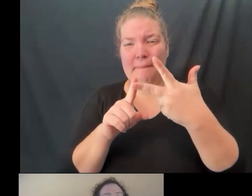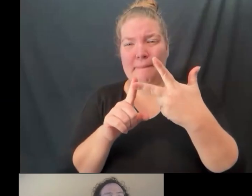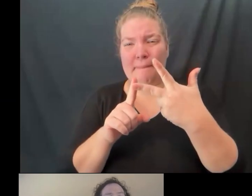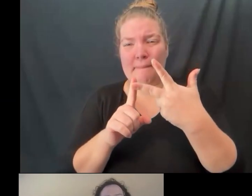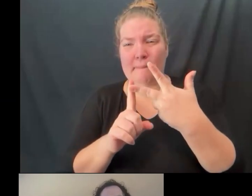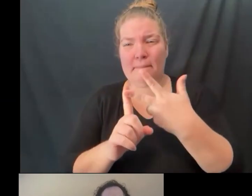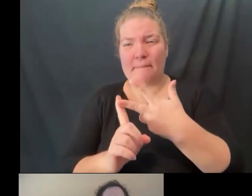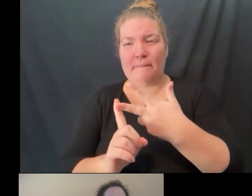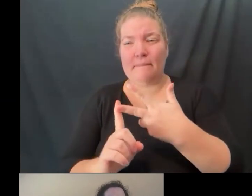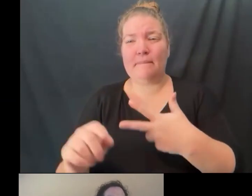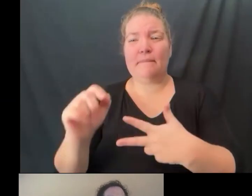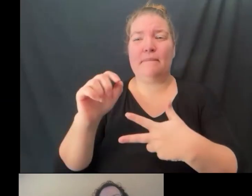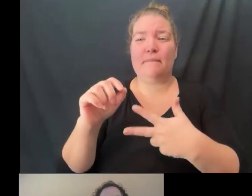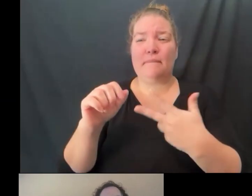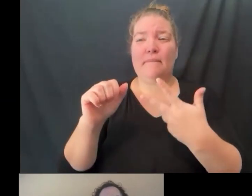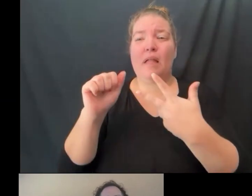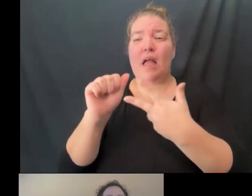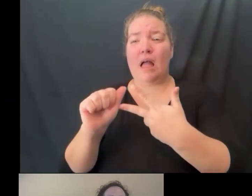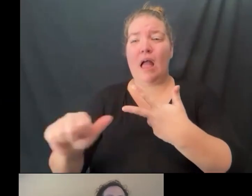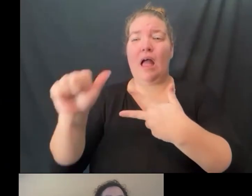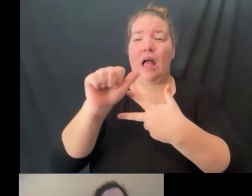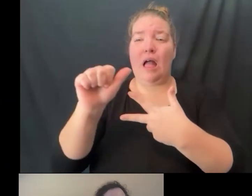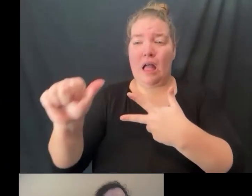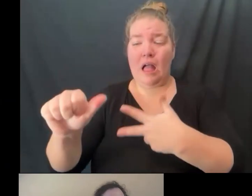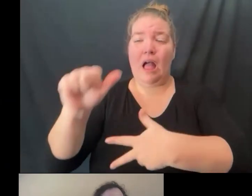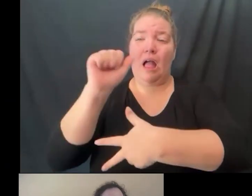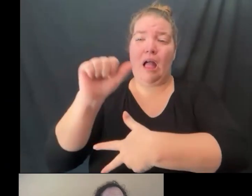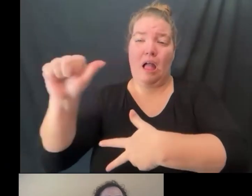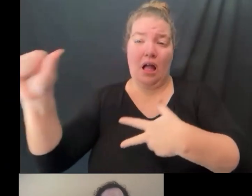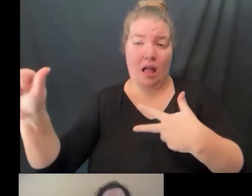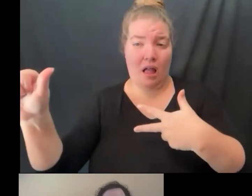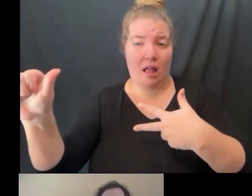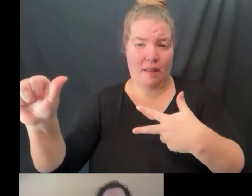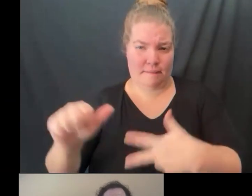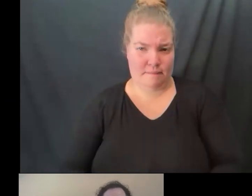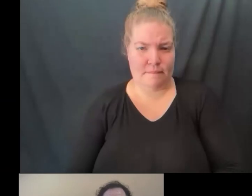there's three levels. The Level A, Level AA, and Level AAA.